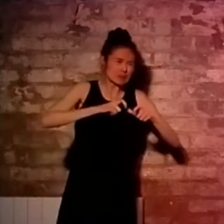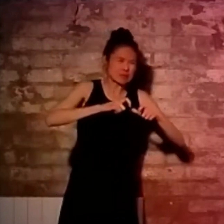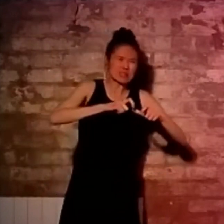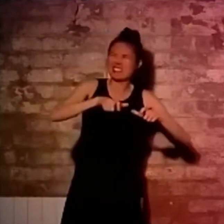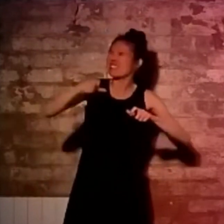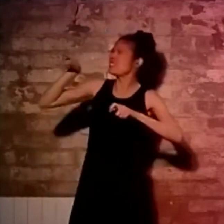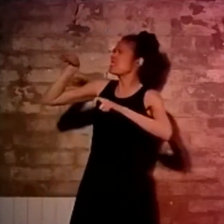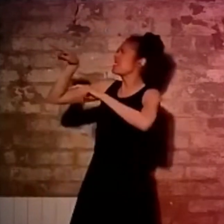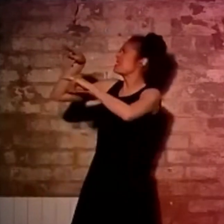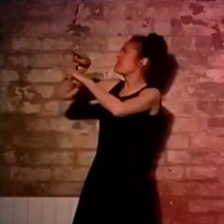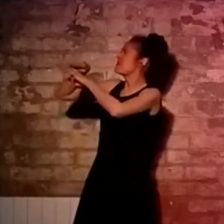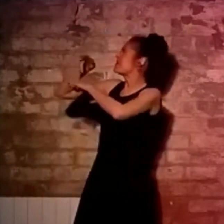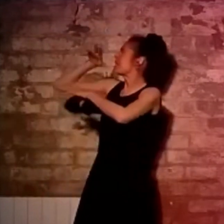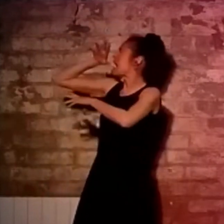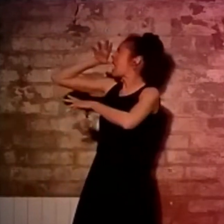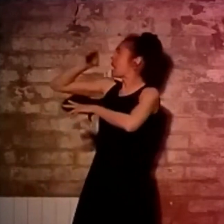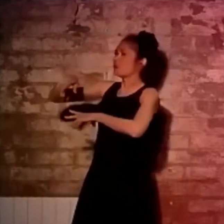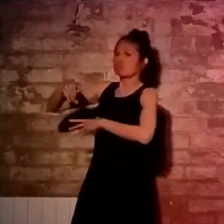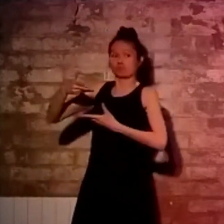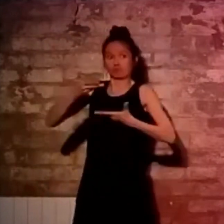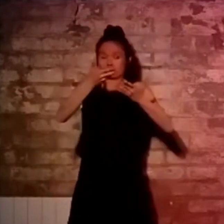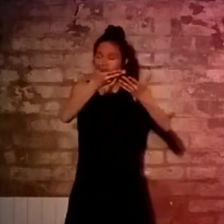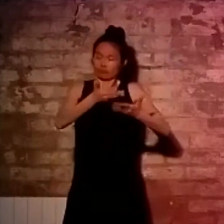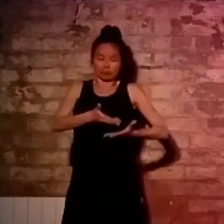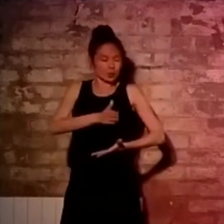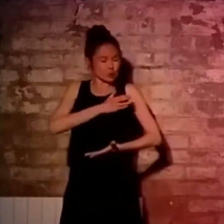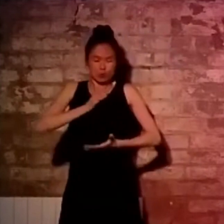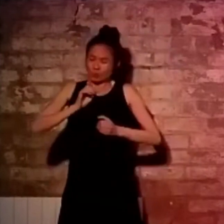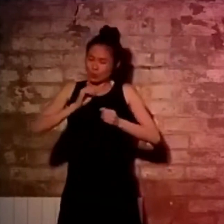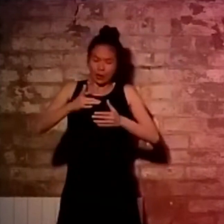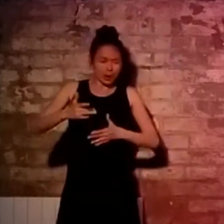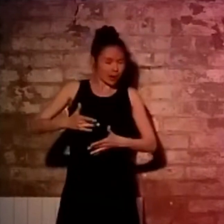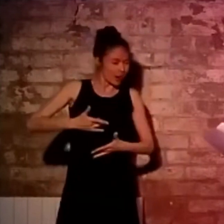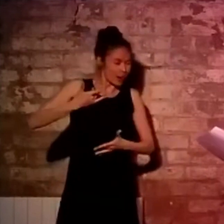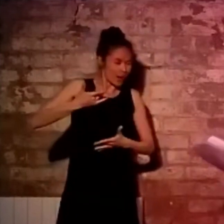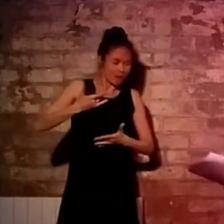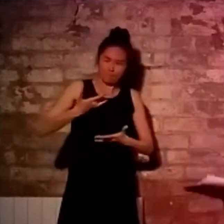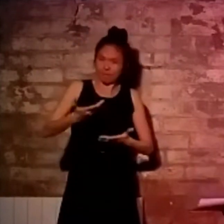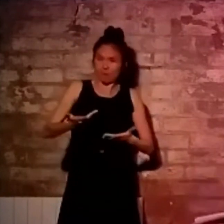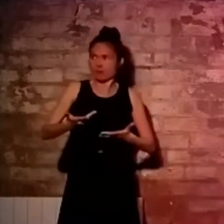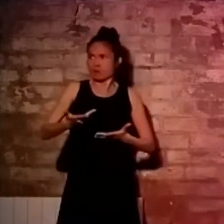That is the soldier’s course. Lest we mention those that they hath plundered.